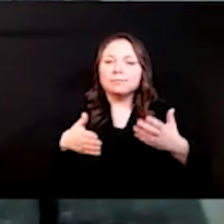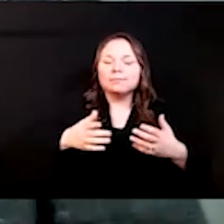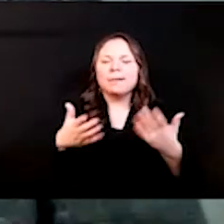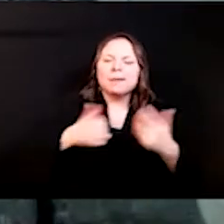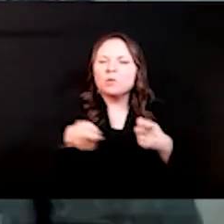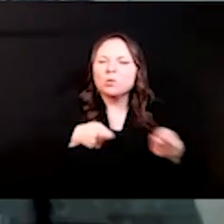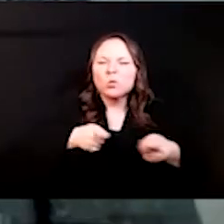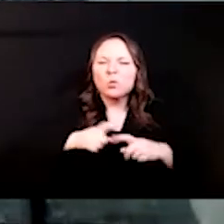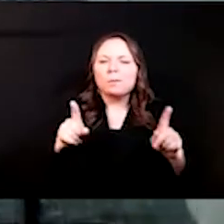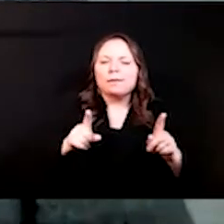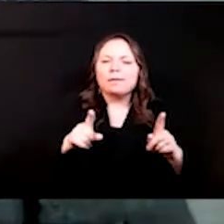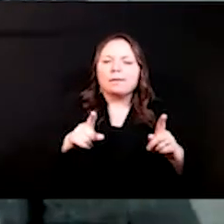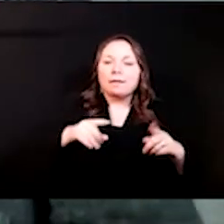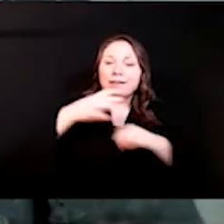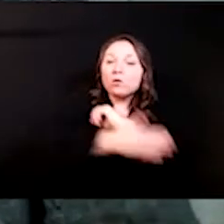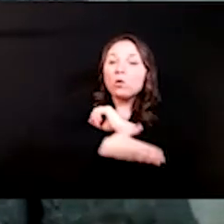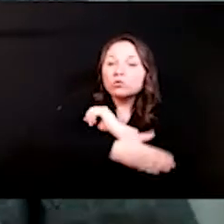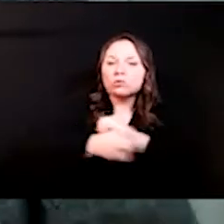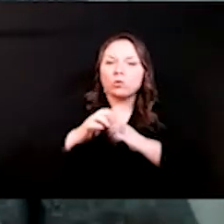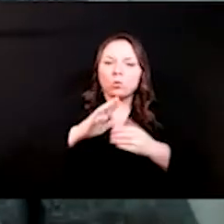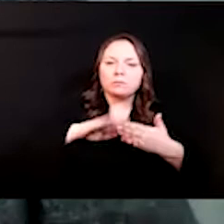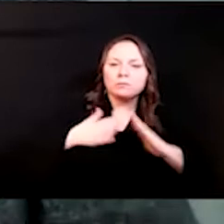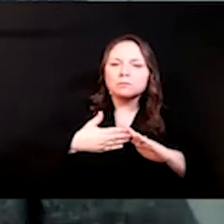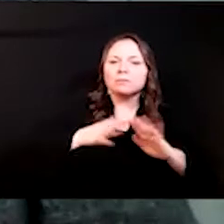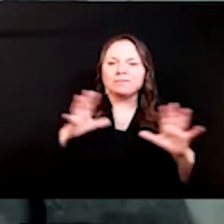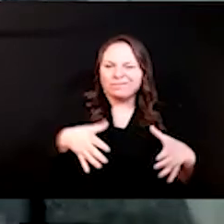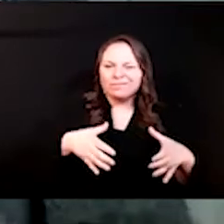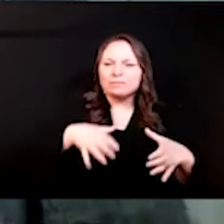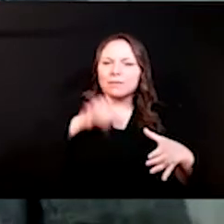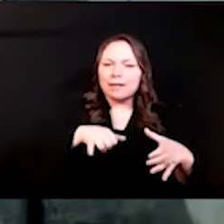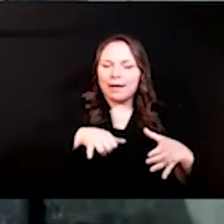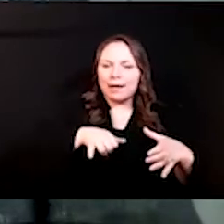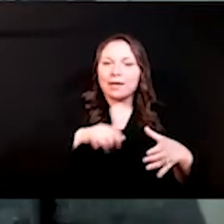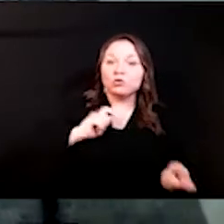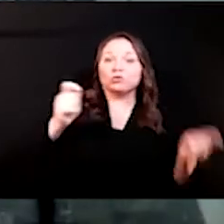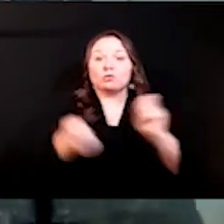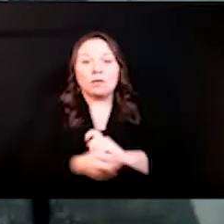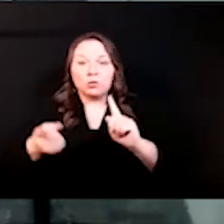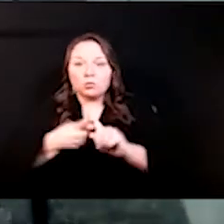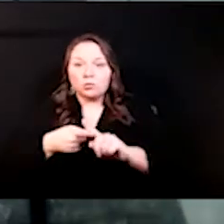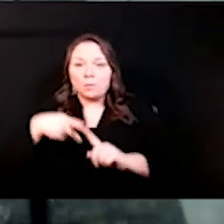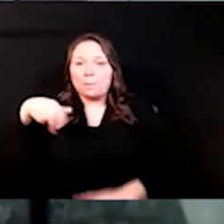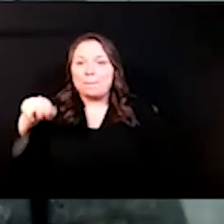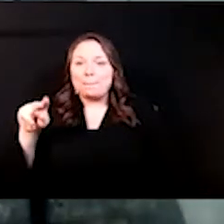OR AND MAYBE NOT CONTROL SETTING AND I WOULD SAY WITHIN A COUNTRY, WHEN THAT HAPPENS THAT TRANSITION TO A PANDEMIC,